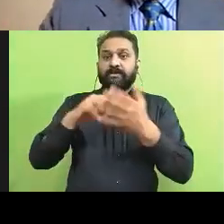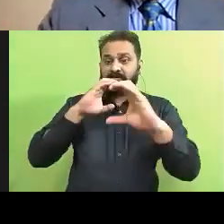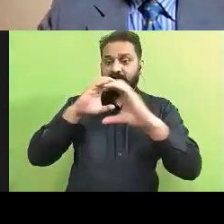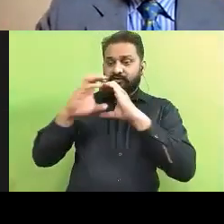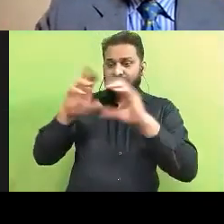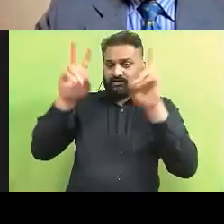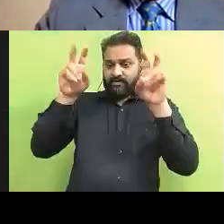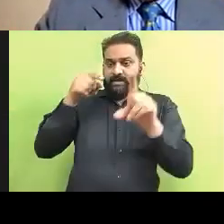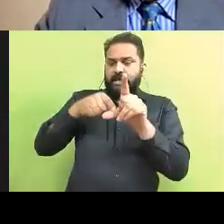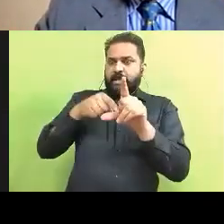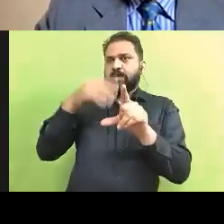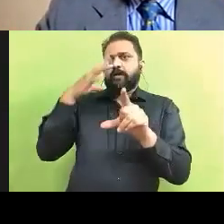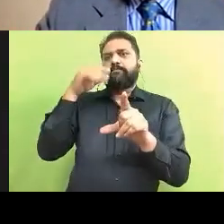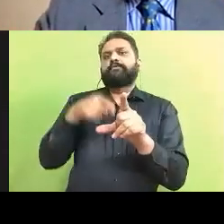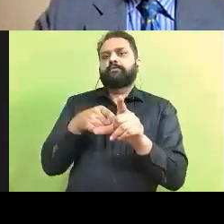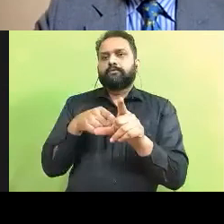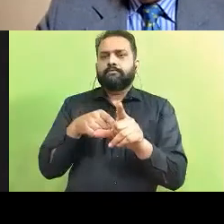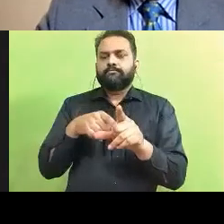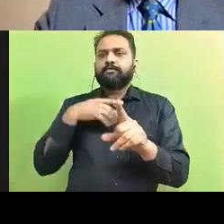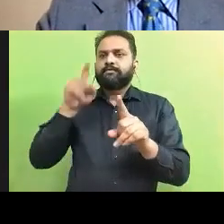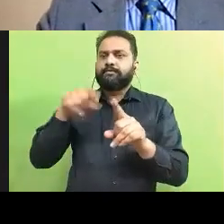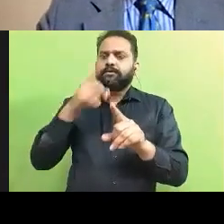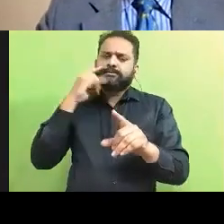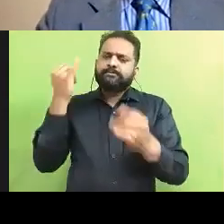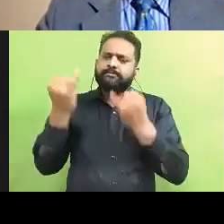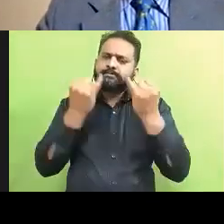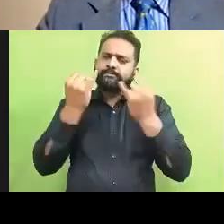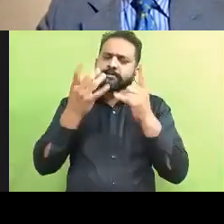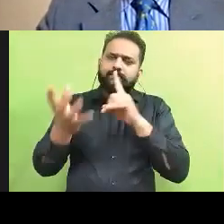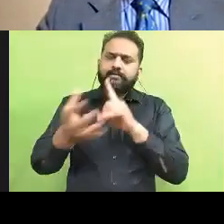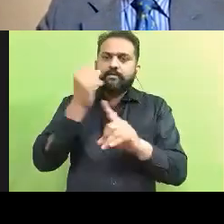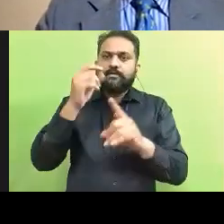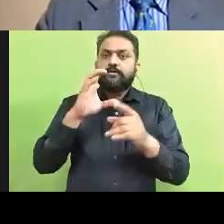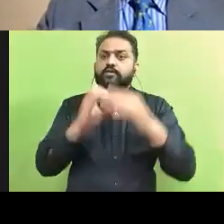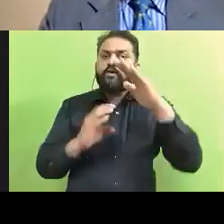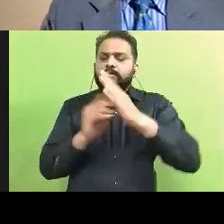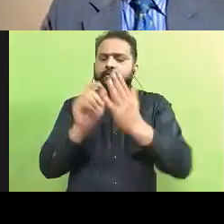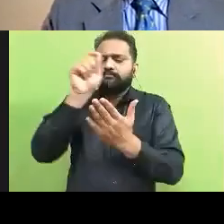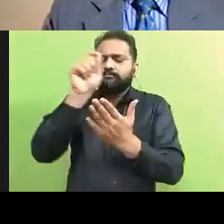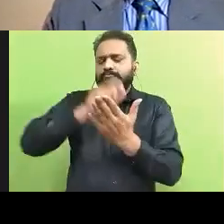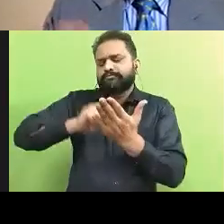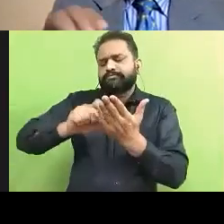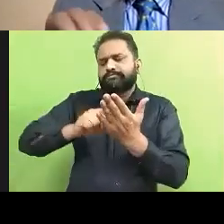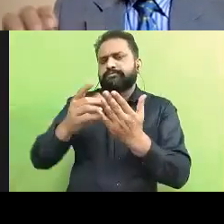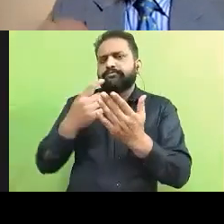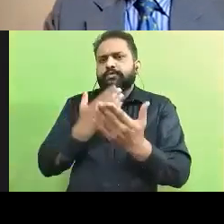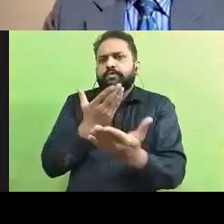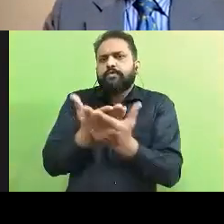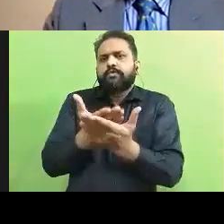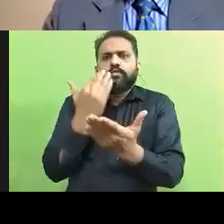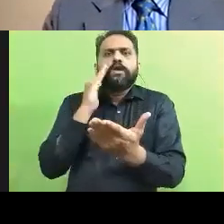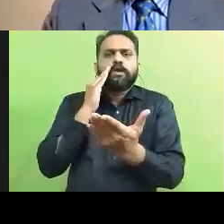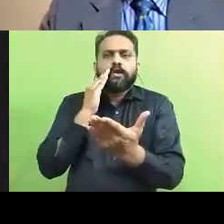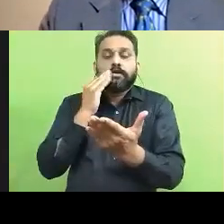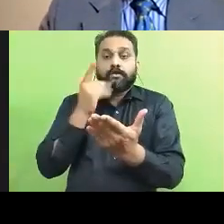we can find out when the contract was made so that's why the mode of communication is very easy